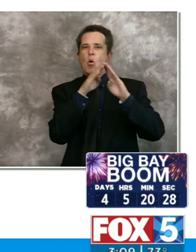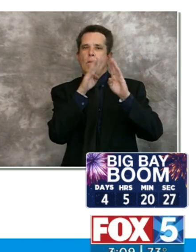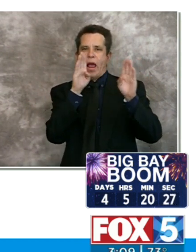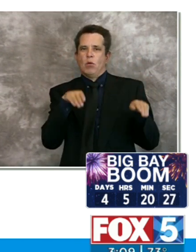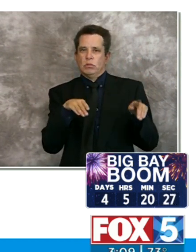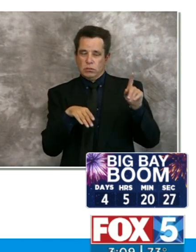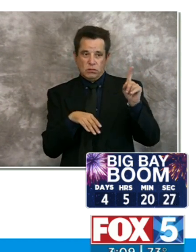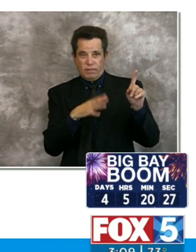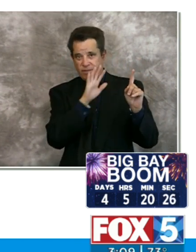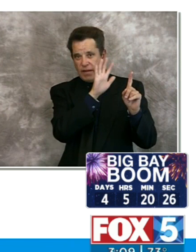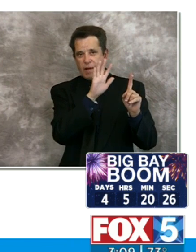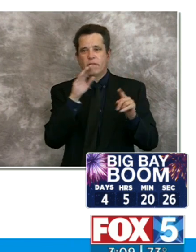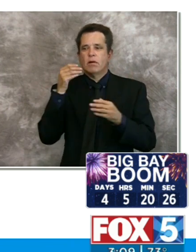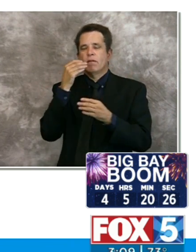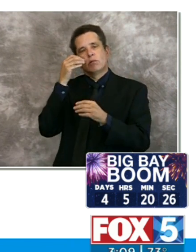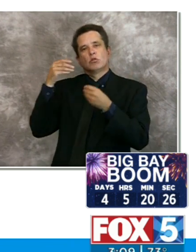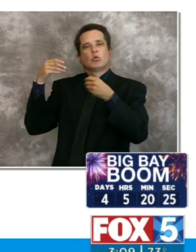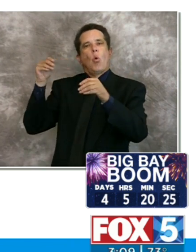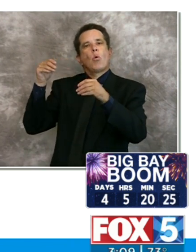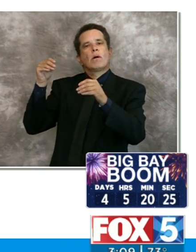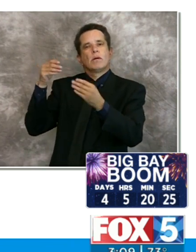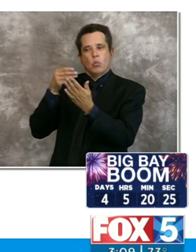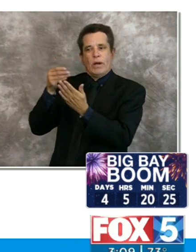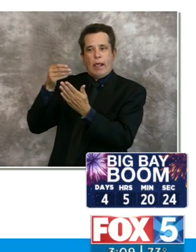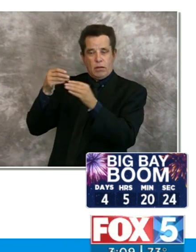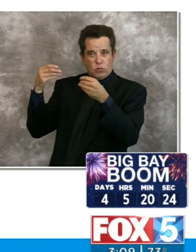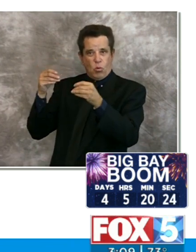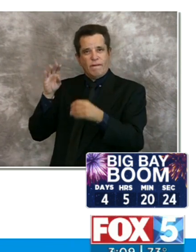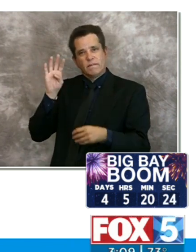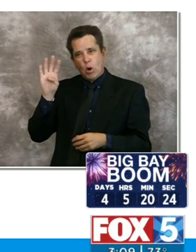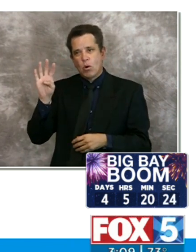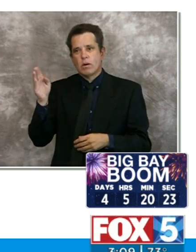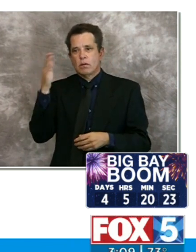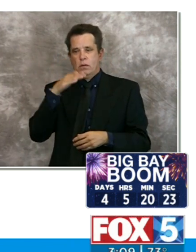OUTBREAKS. 6 THAT ARE IN RESTAURANT SLASH BARS. 5